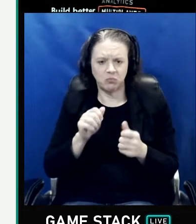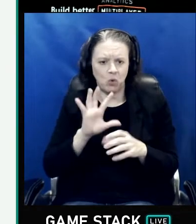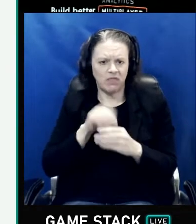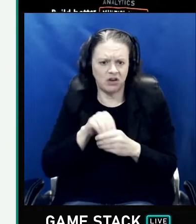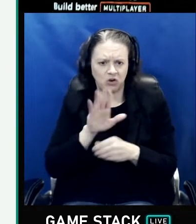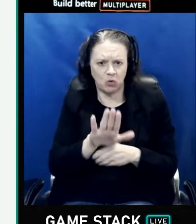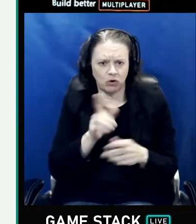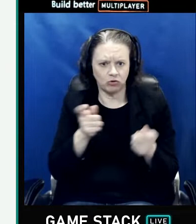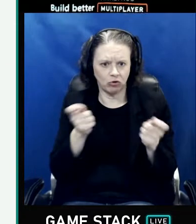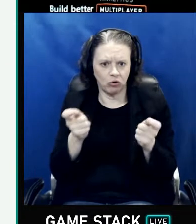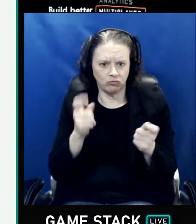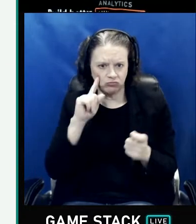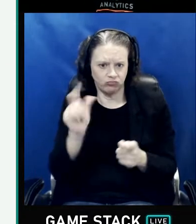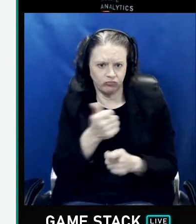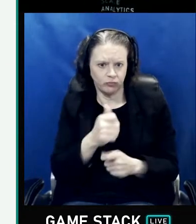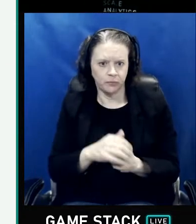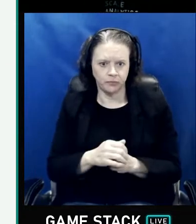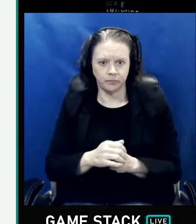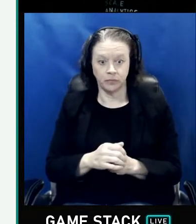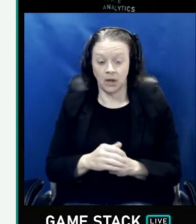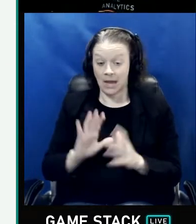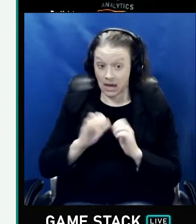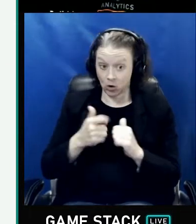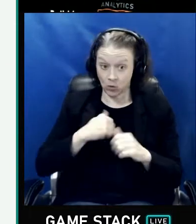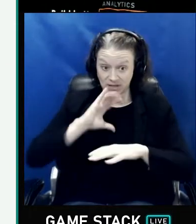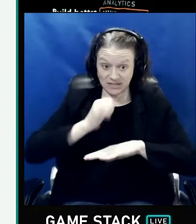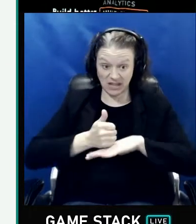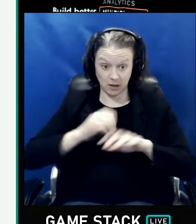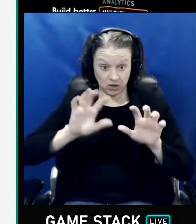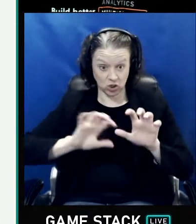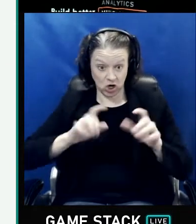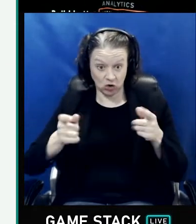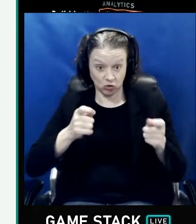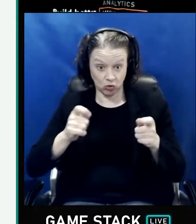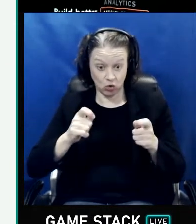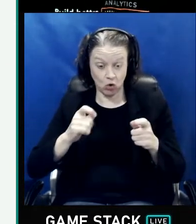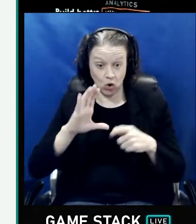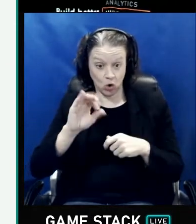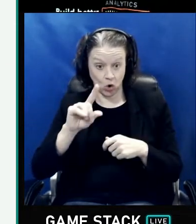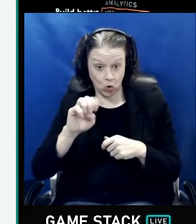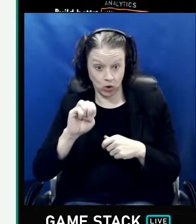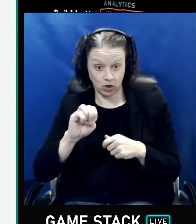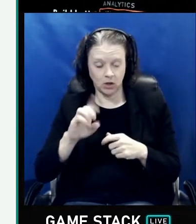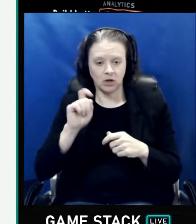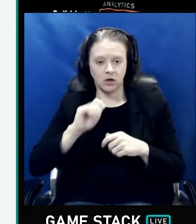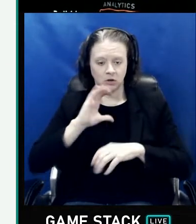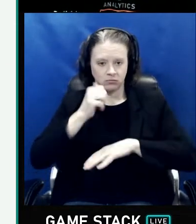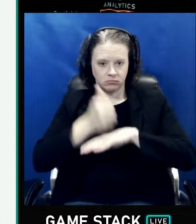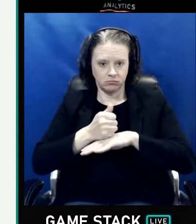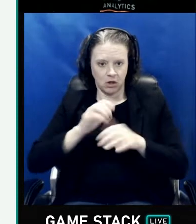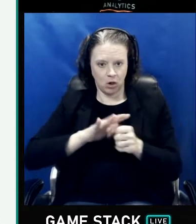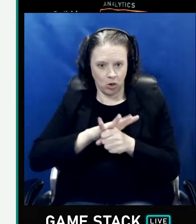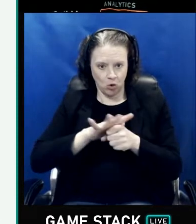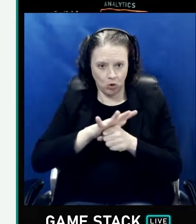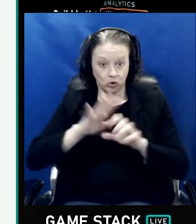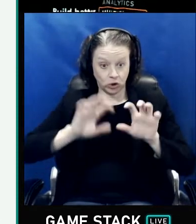So how do I set up a chat control in code? Really, you need to create a local chat control, and pass in the local device.